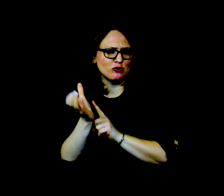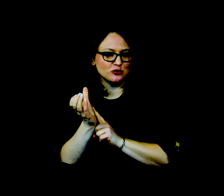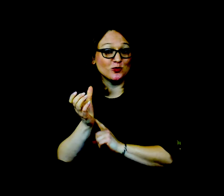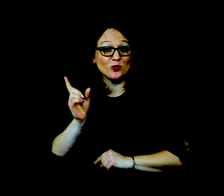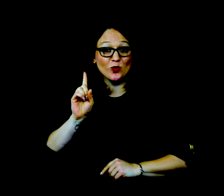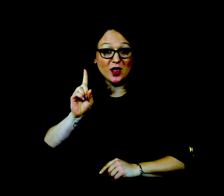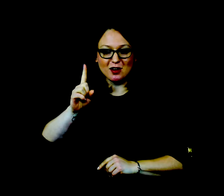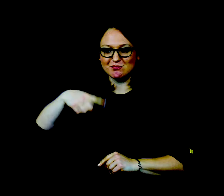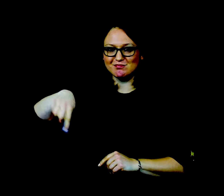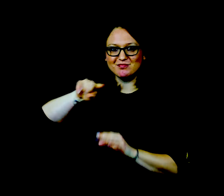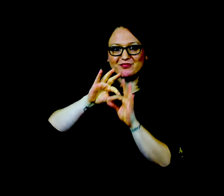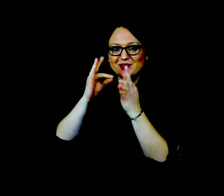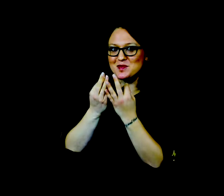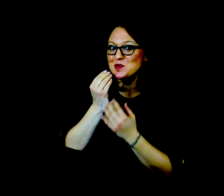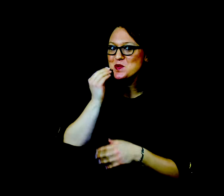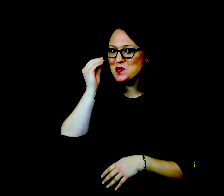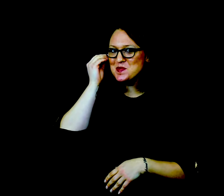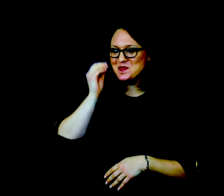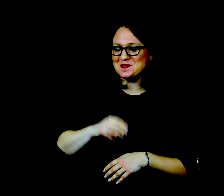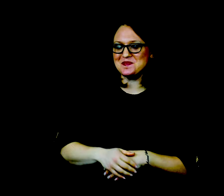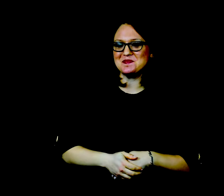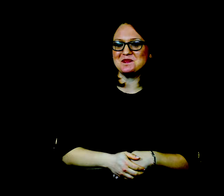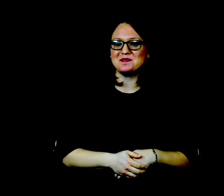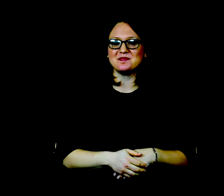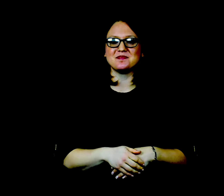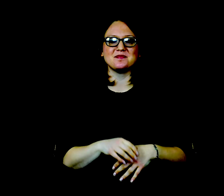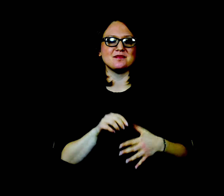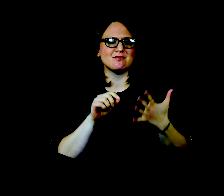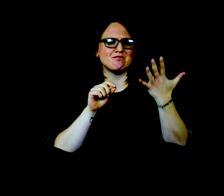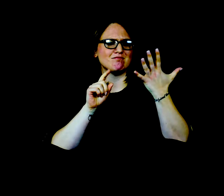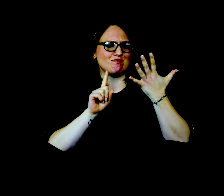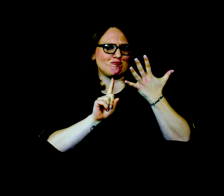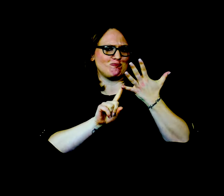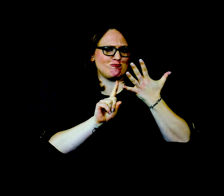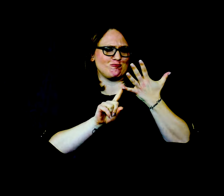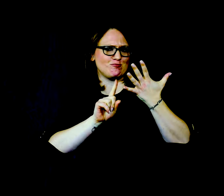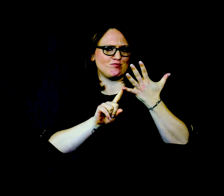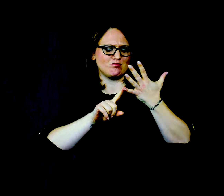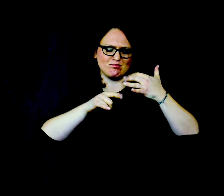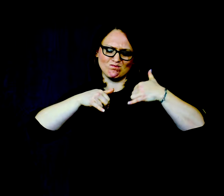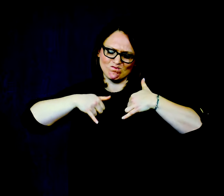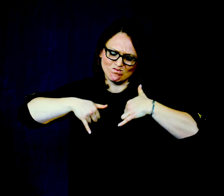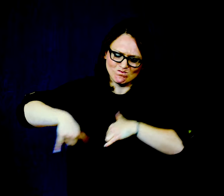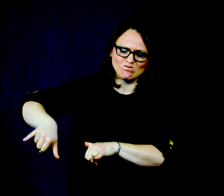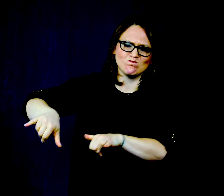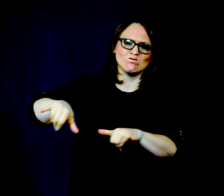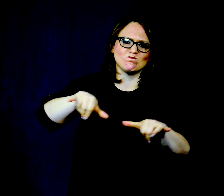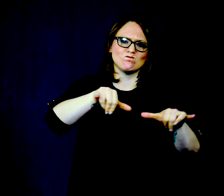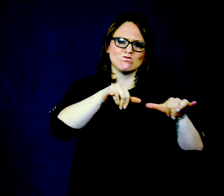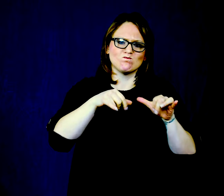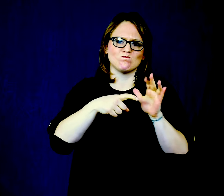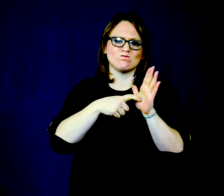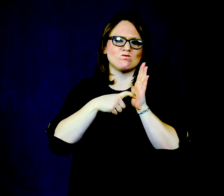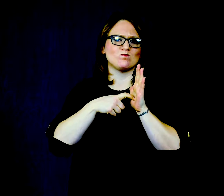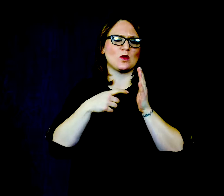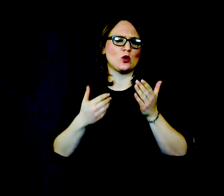information in the home; 5) A mandate for Universal